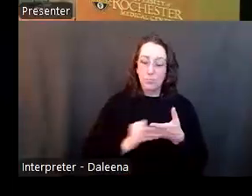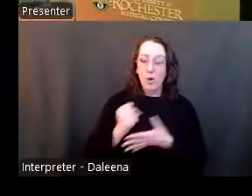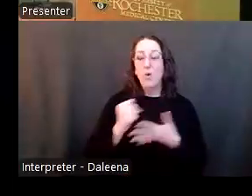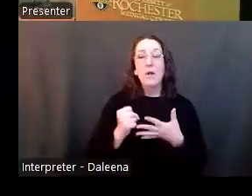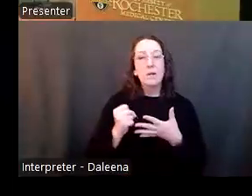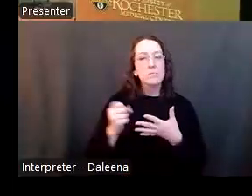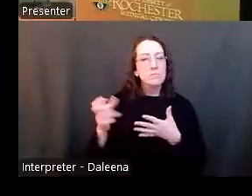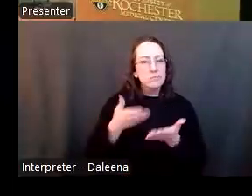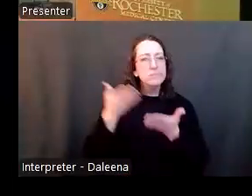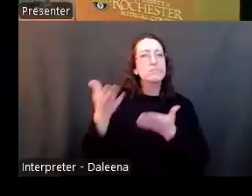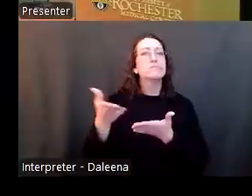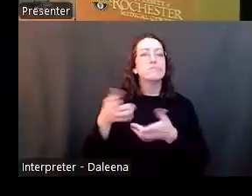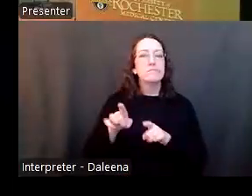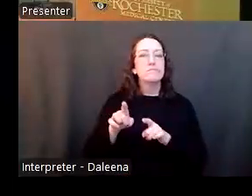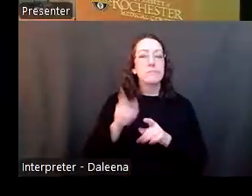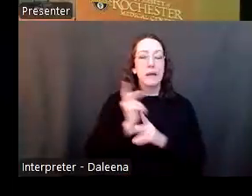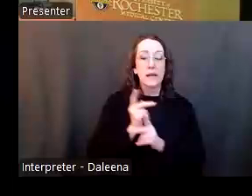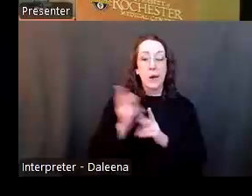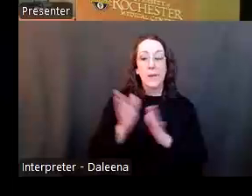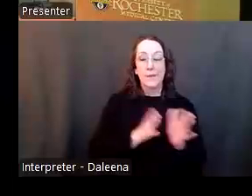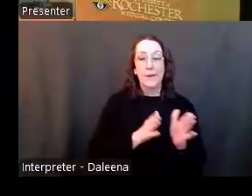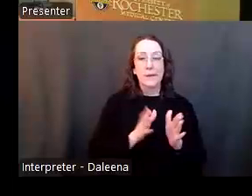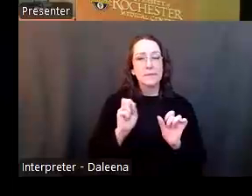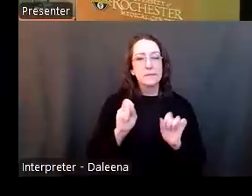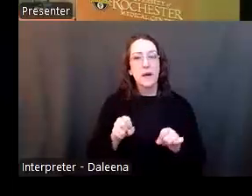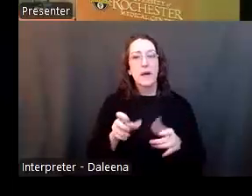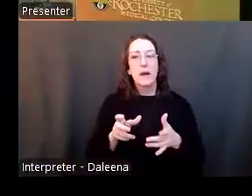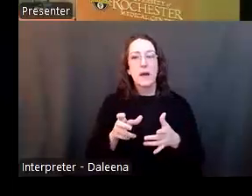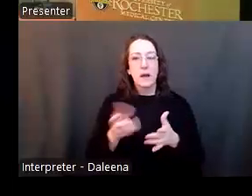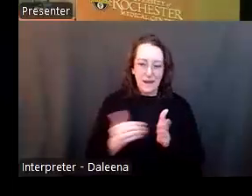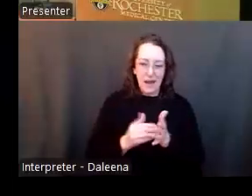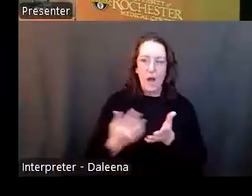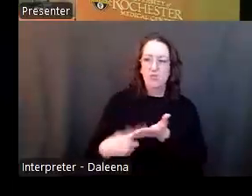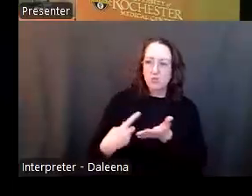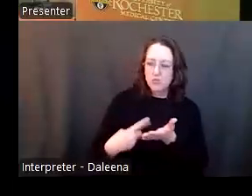up in our care planning so sometimes this can kind of be Revisited with the patient and as well as on